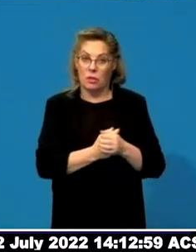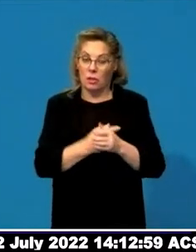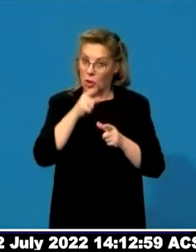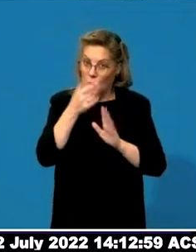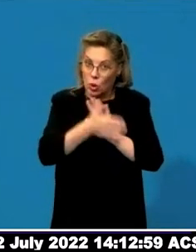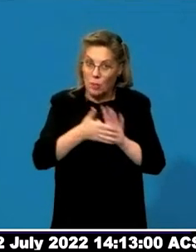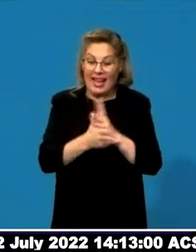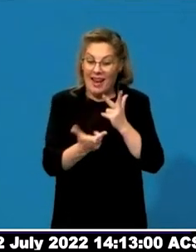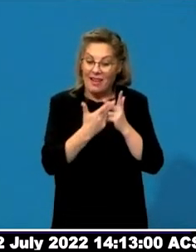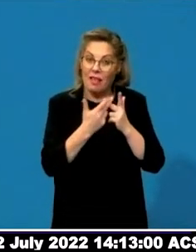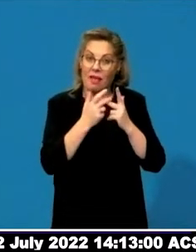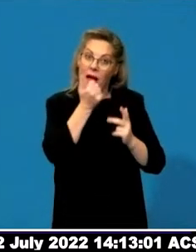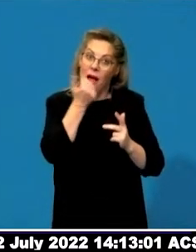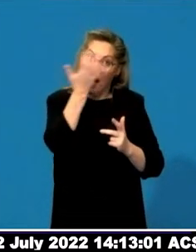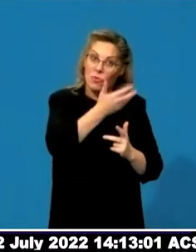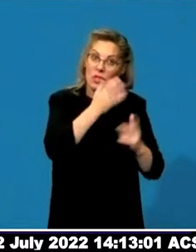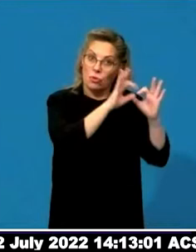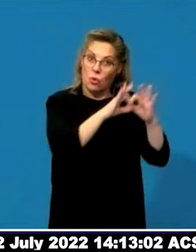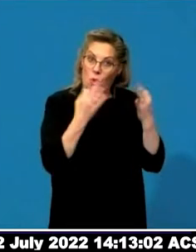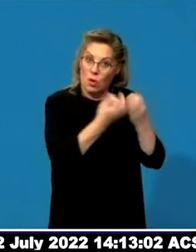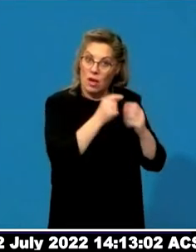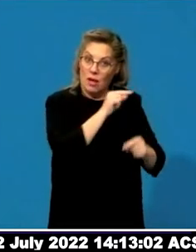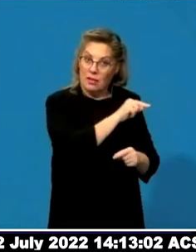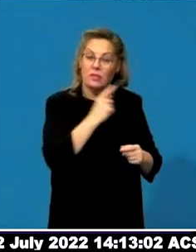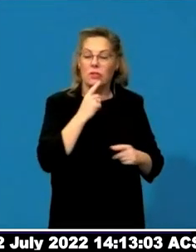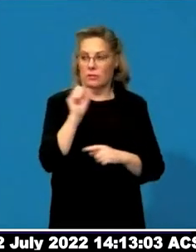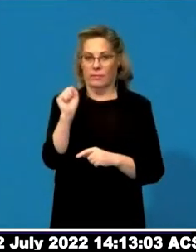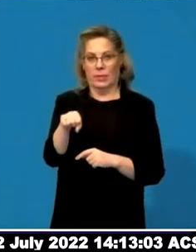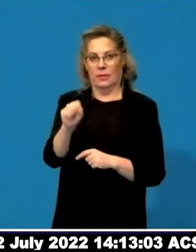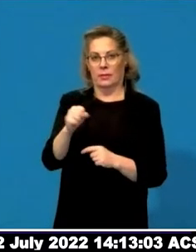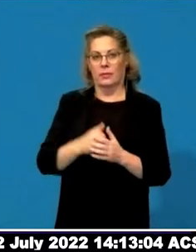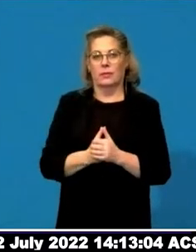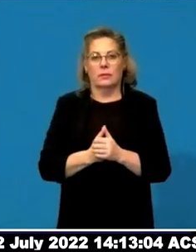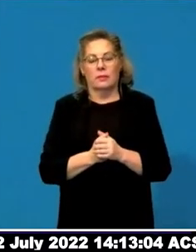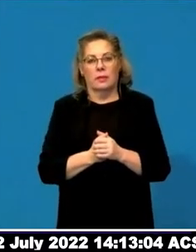MS McMAHON: And what do you think that would mean for your people with disability on your Lands?